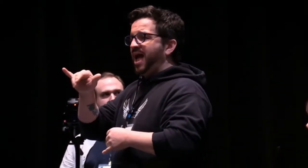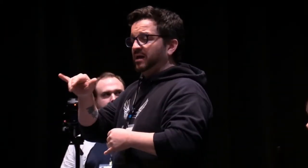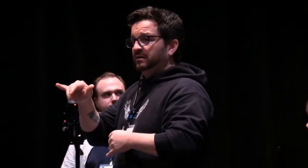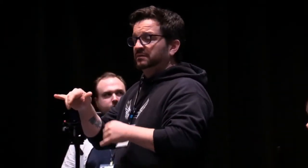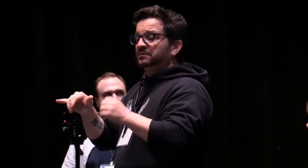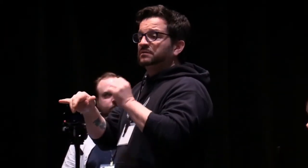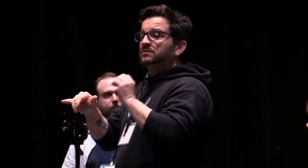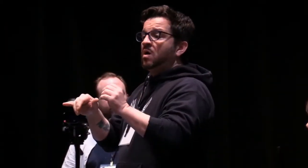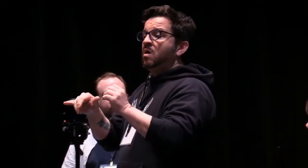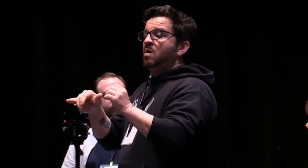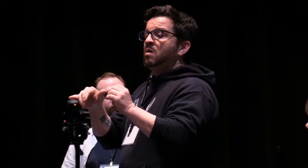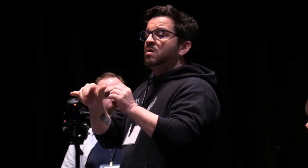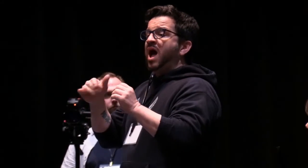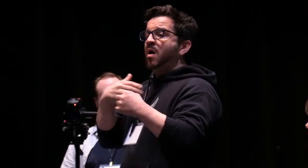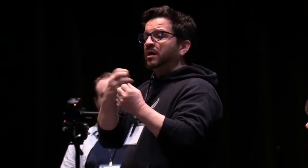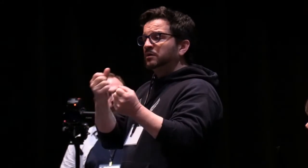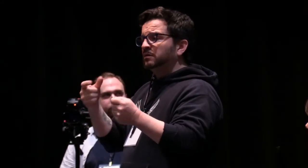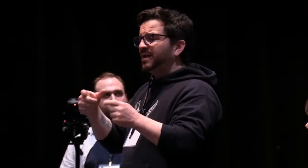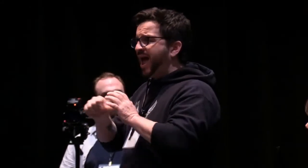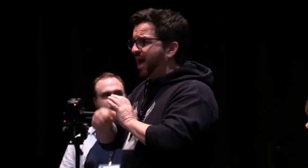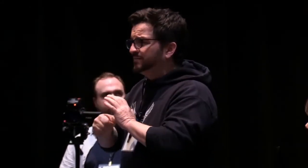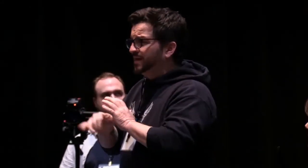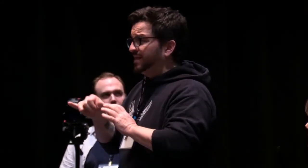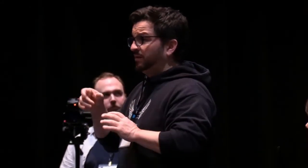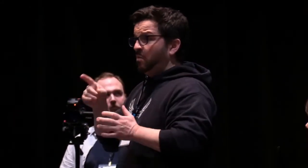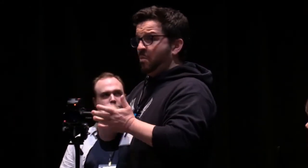to the next part of our program, who will be led by Tyrone.